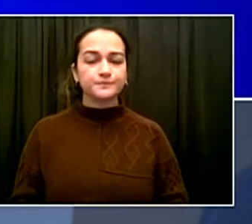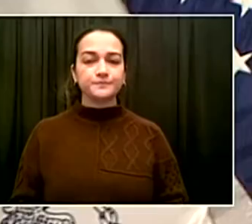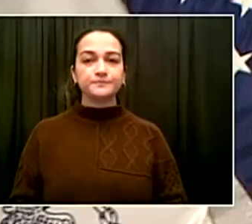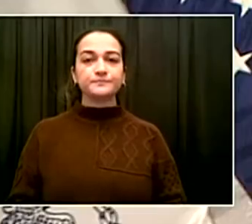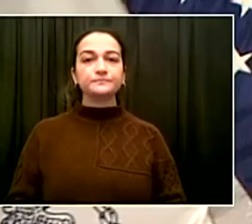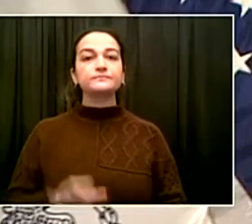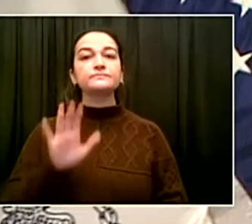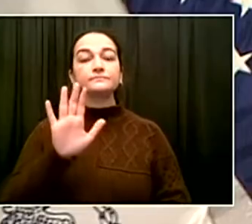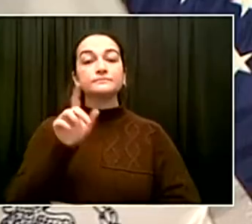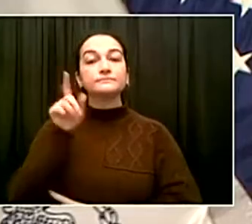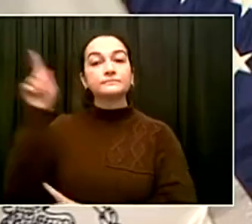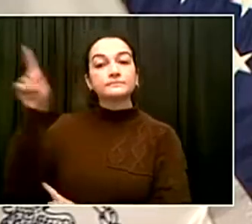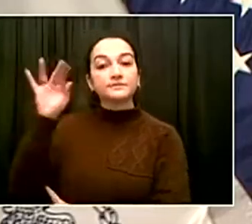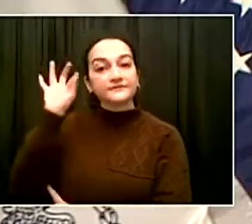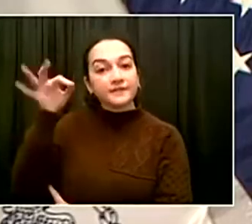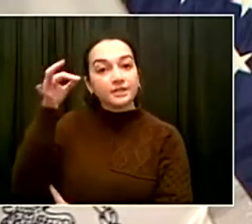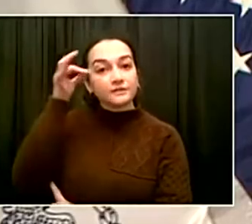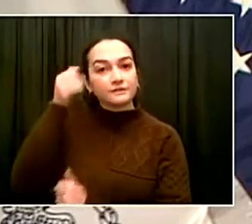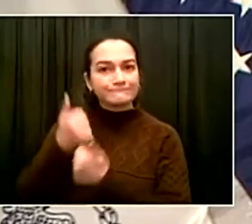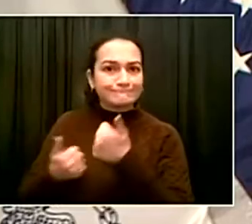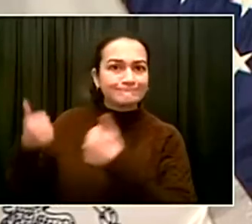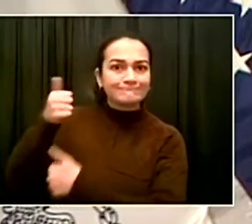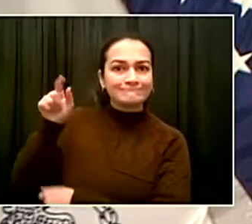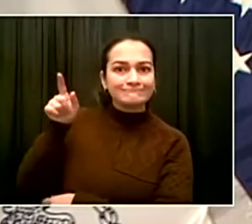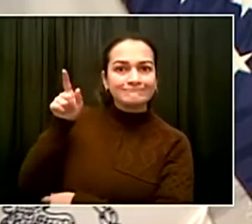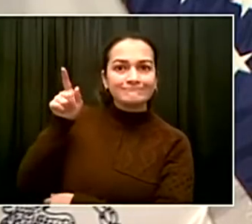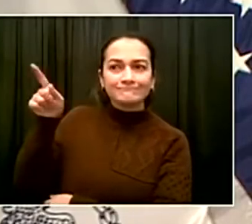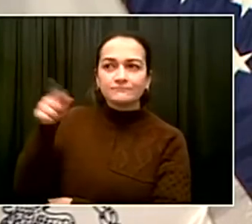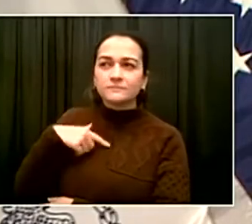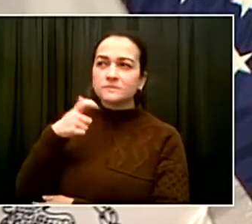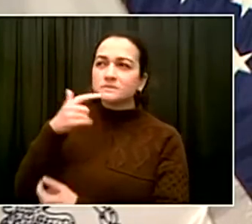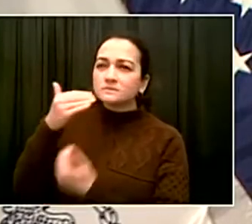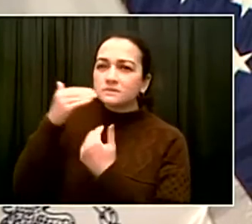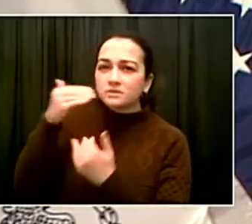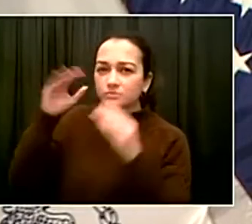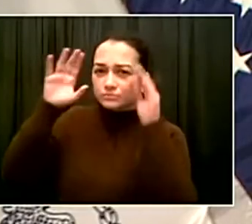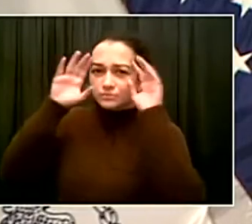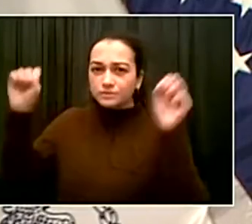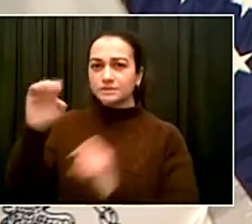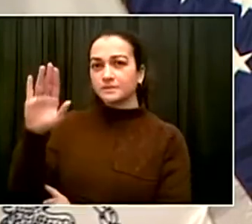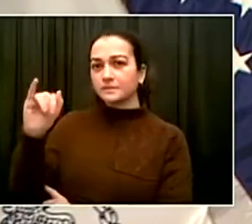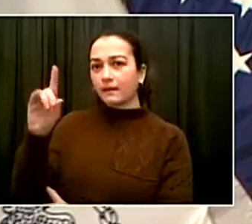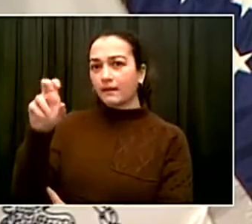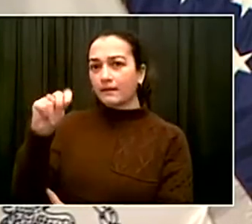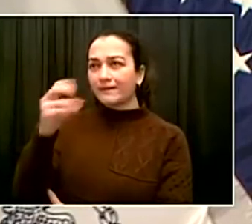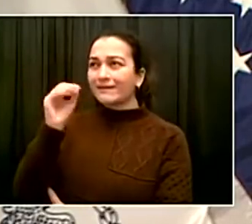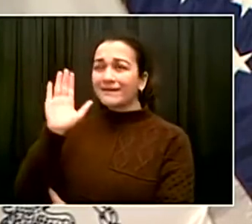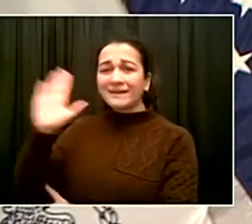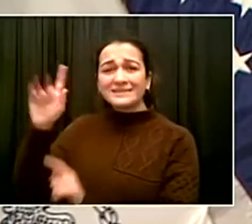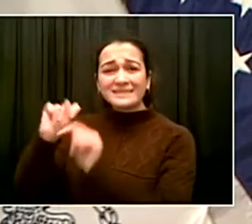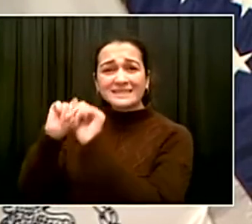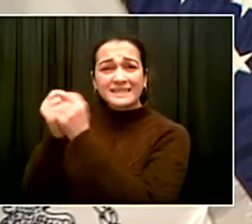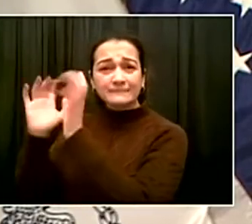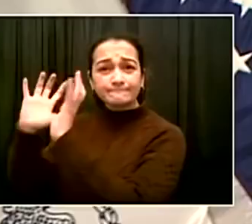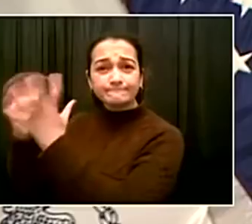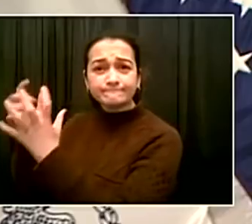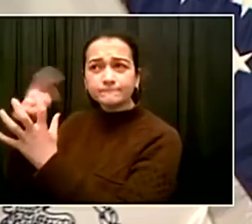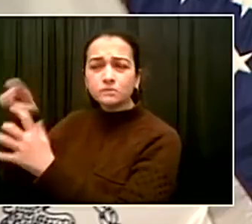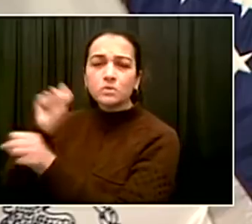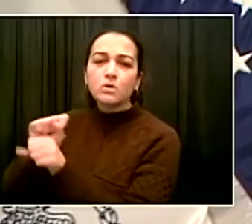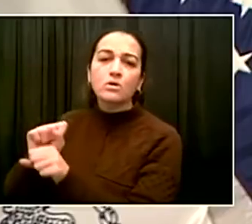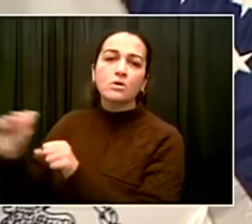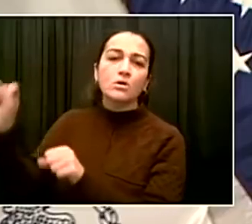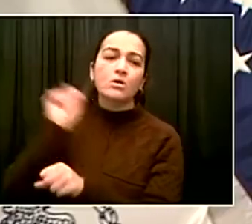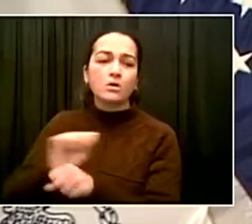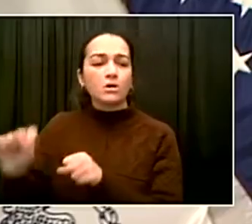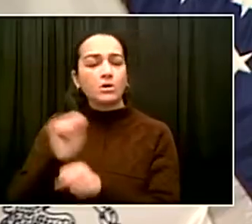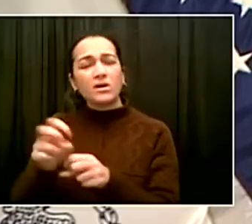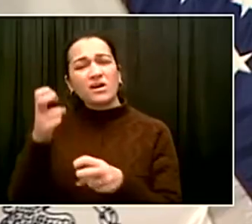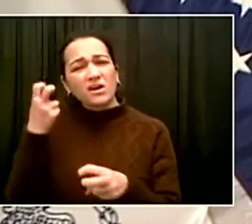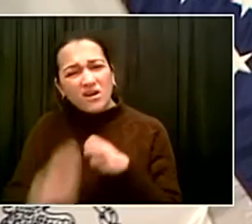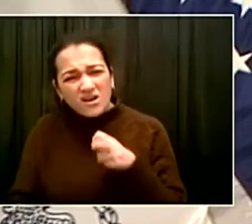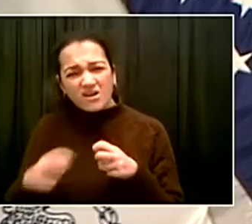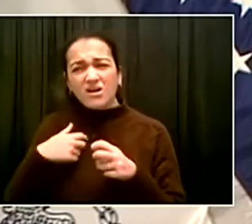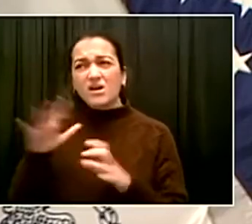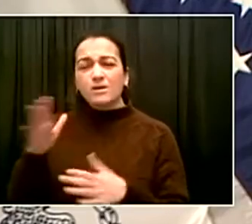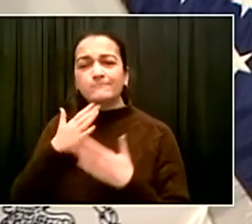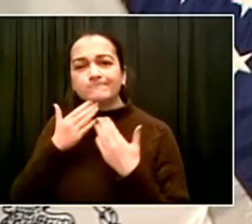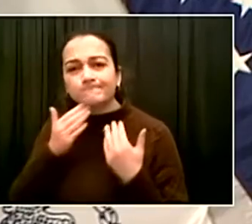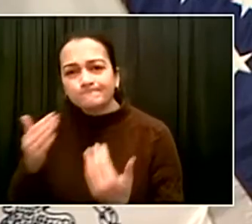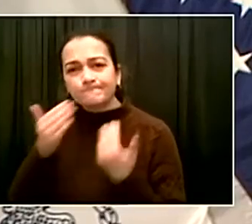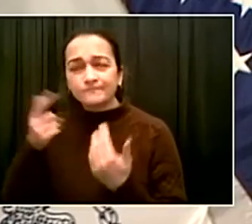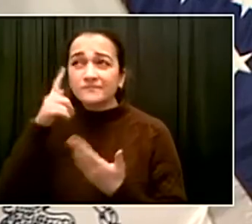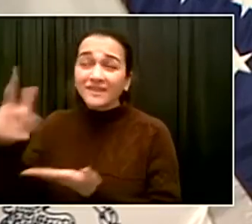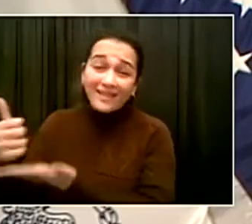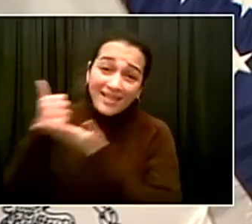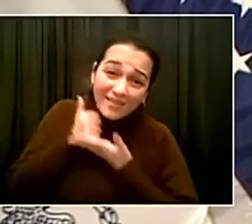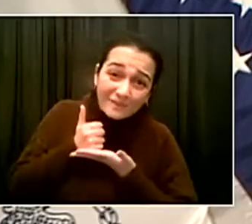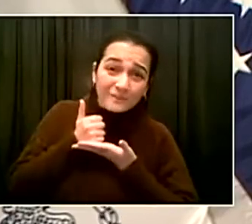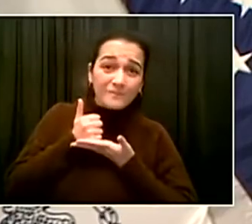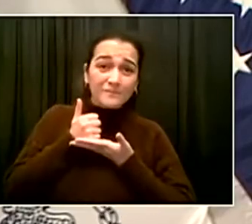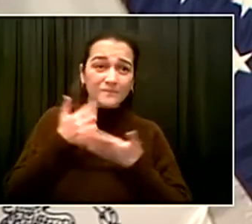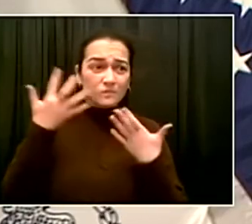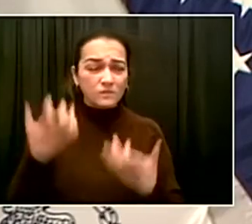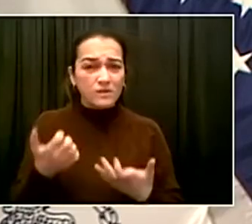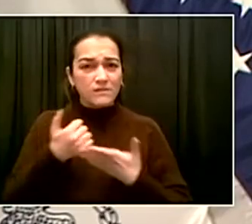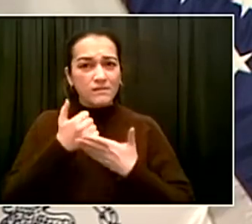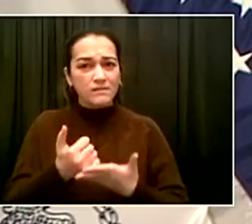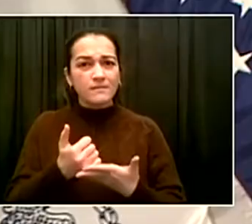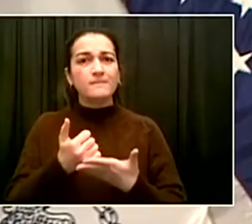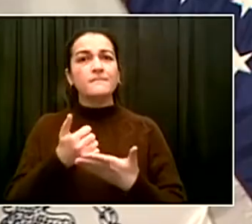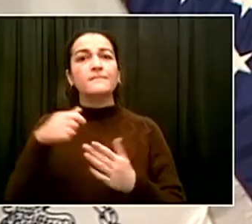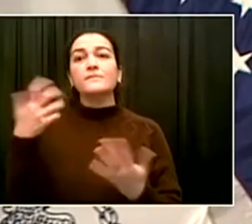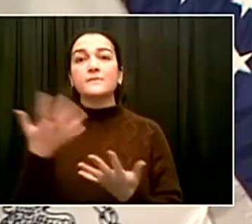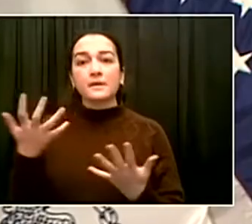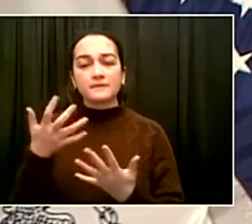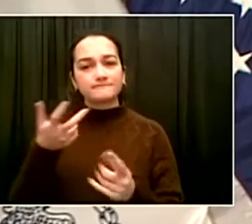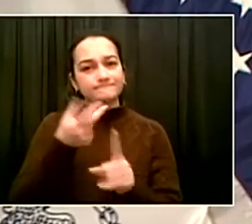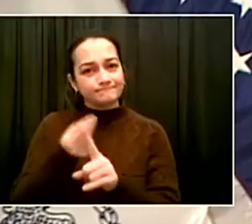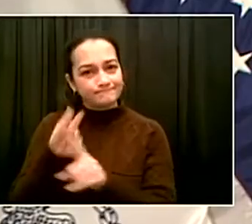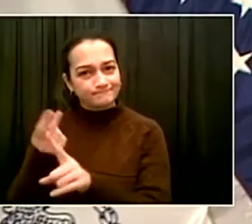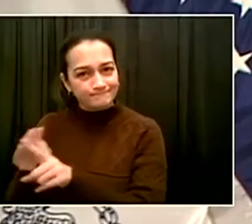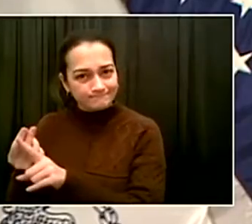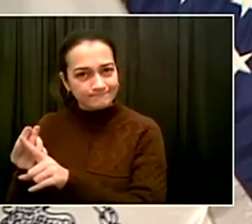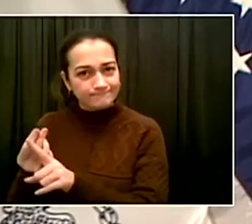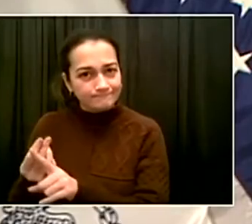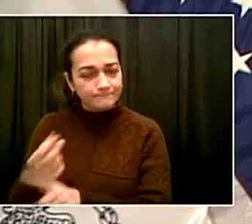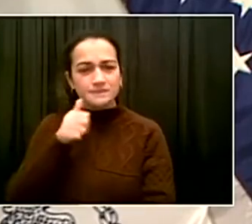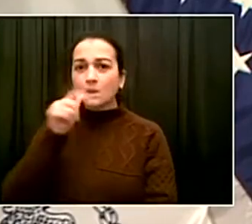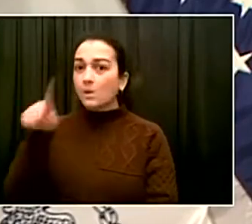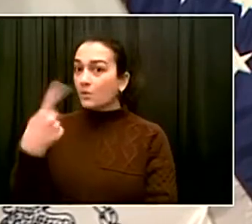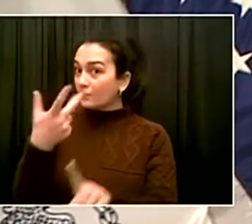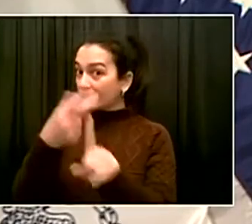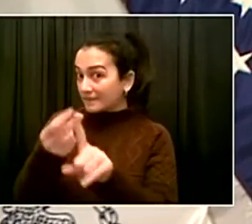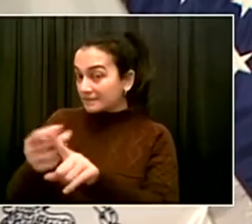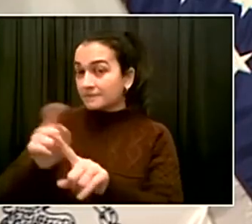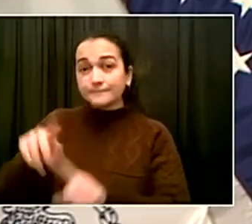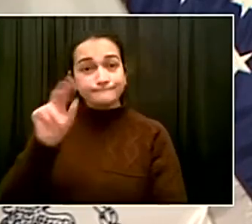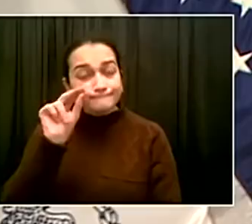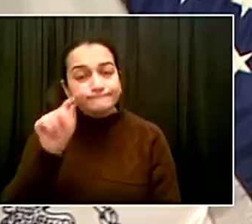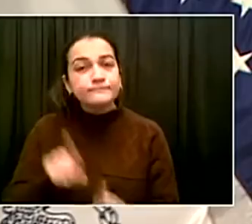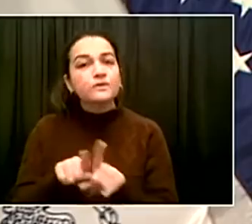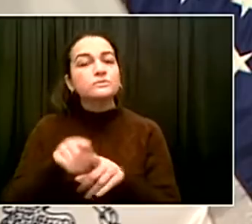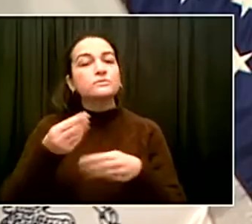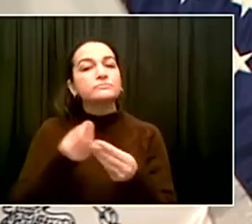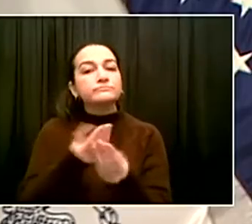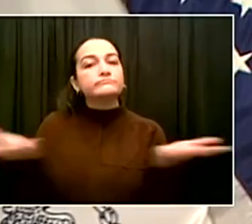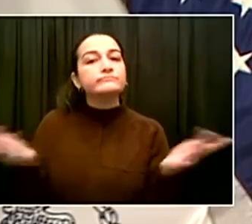ALSO, ON THE FEDERAL FRONT,